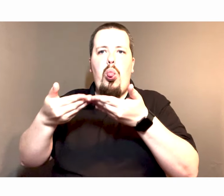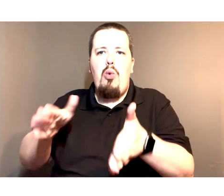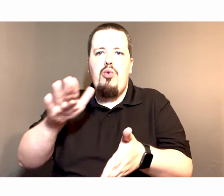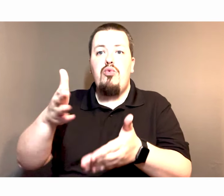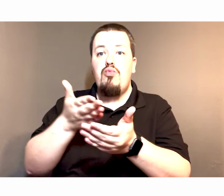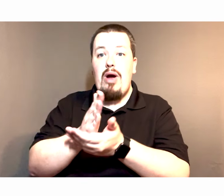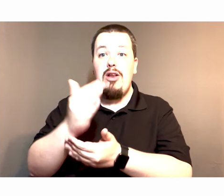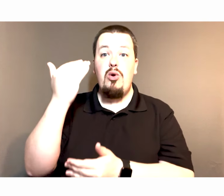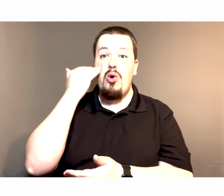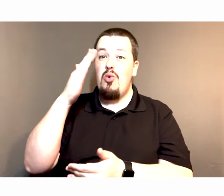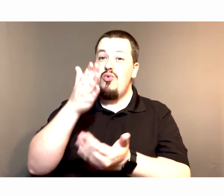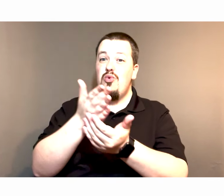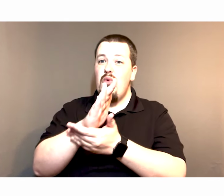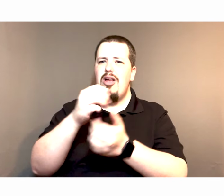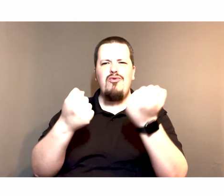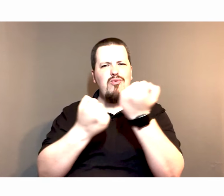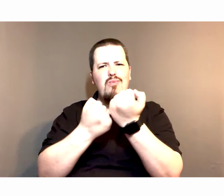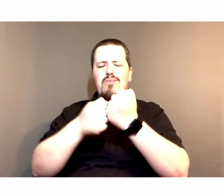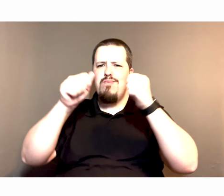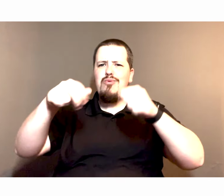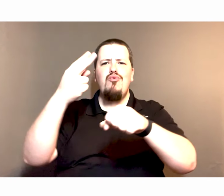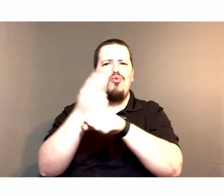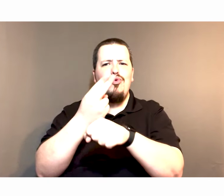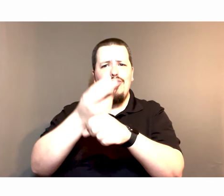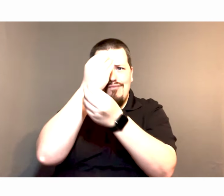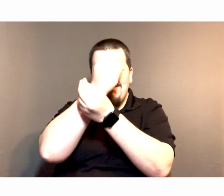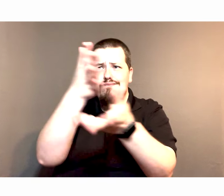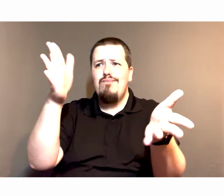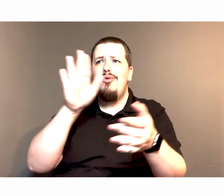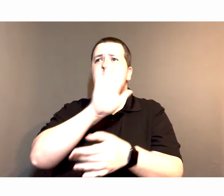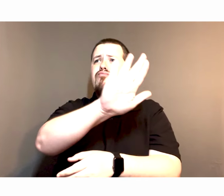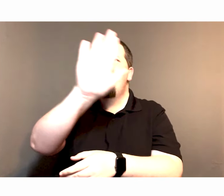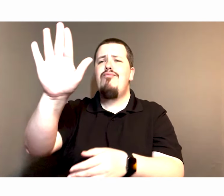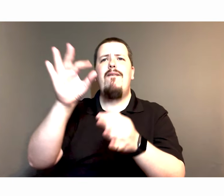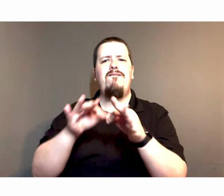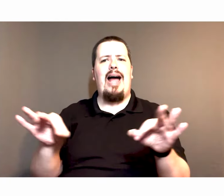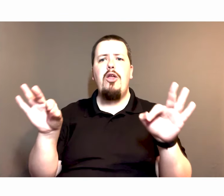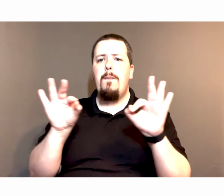Knowing your rights supports your ability to use them and lets everybody know that they’re valuable.